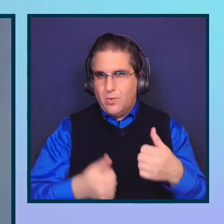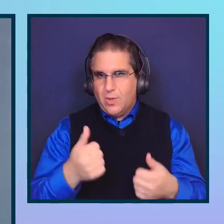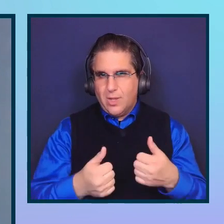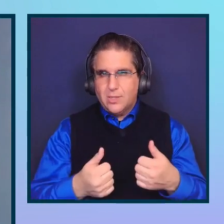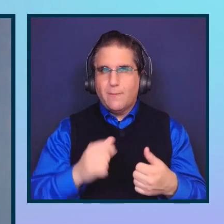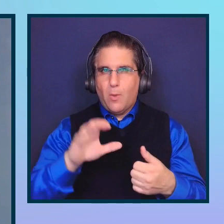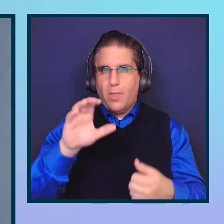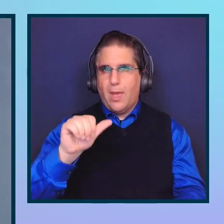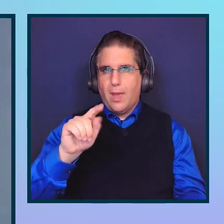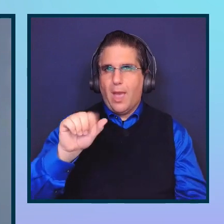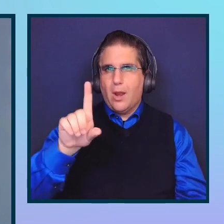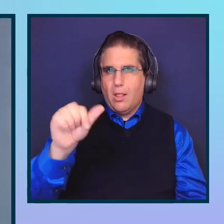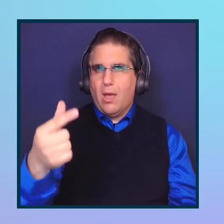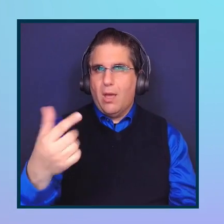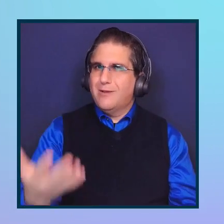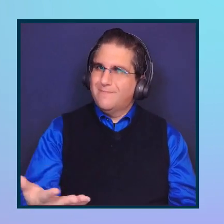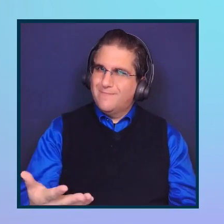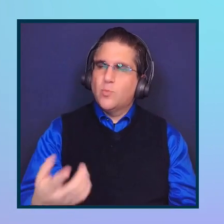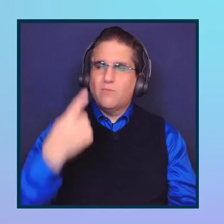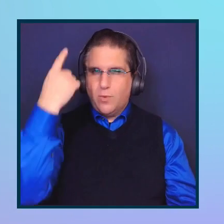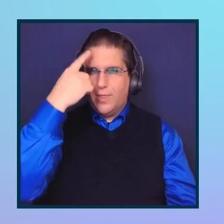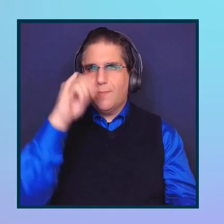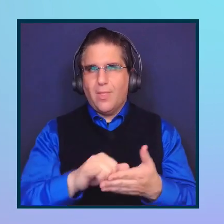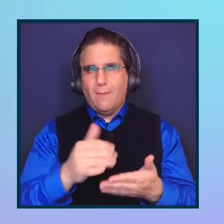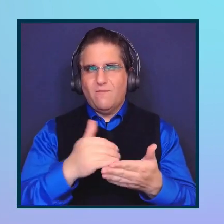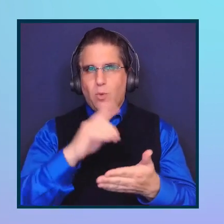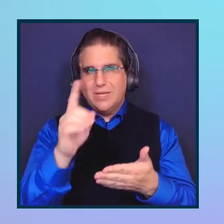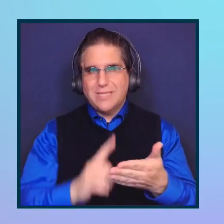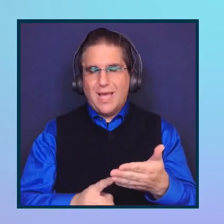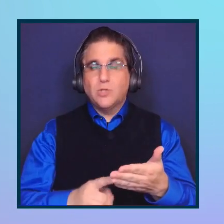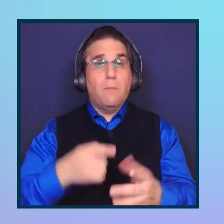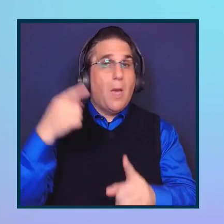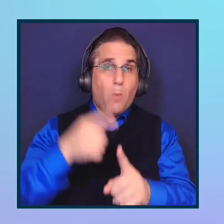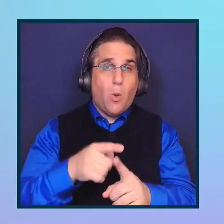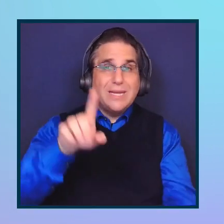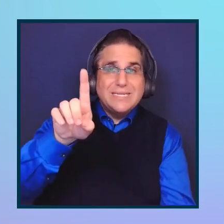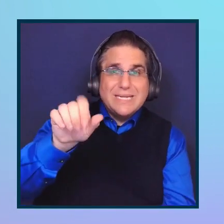when you're designing for this experience, data, data, data, use the data, like see how analytics are.